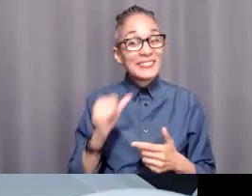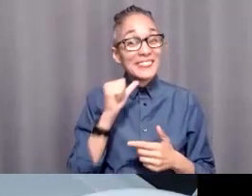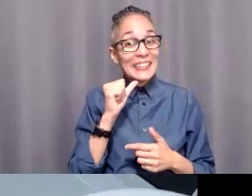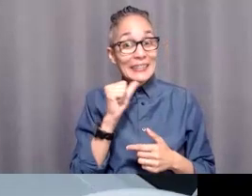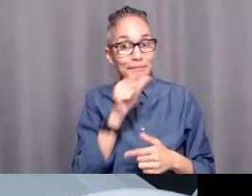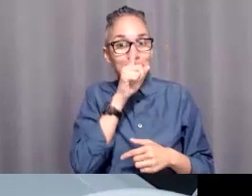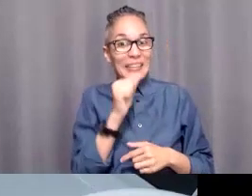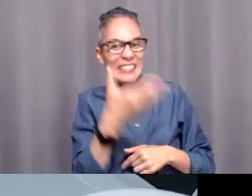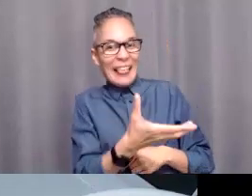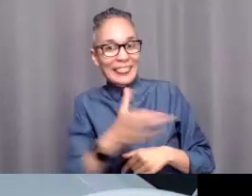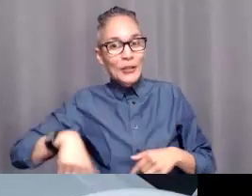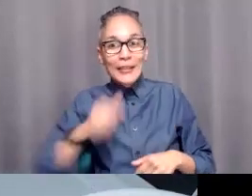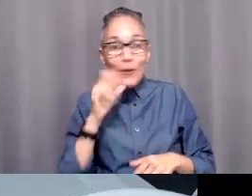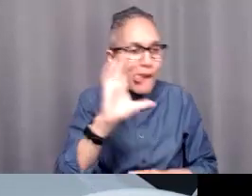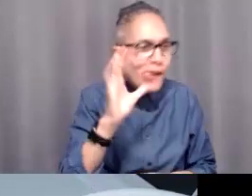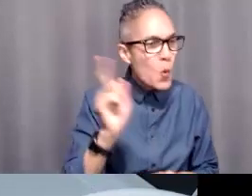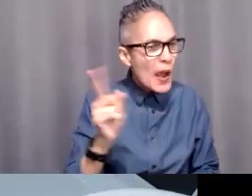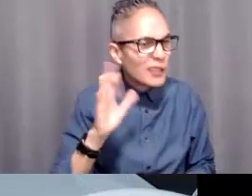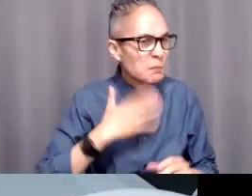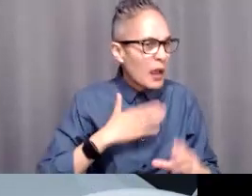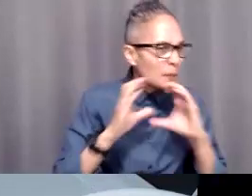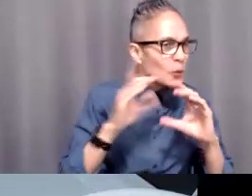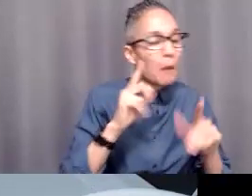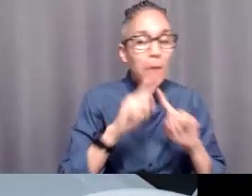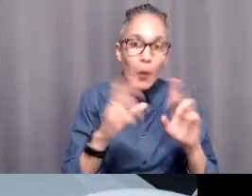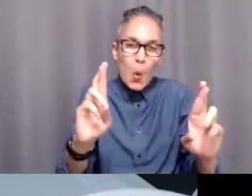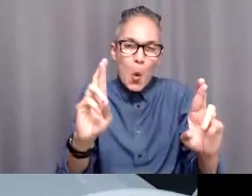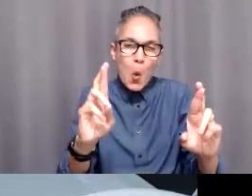So don't look. But we're hoping to at least get